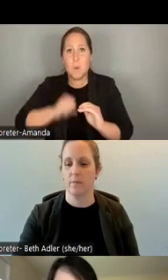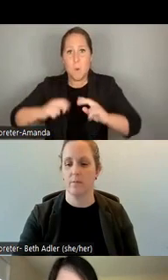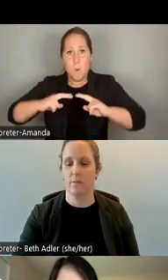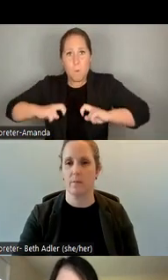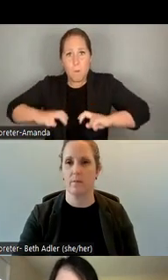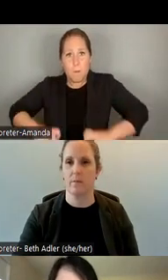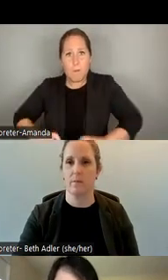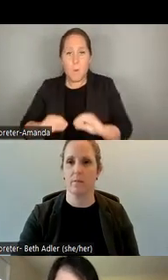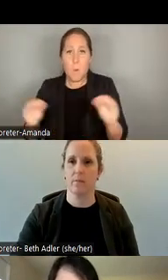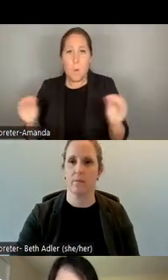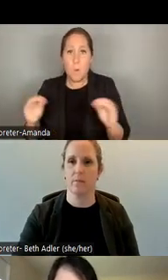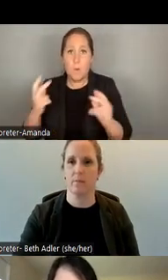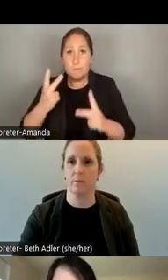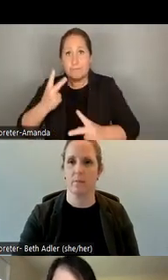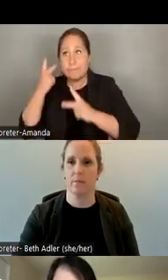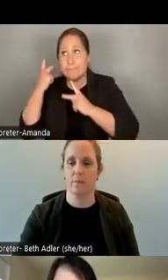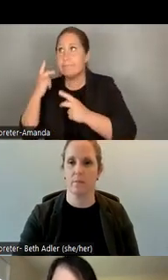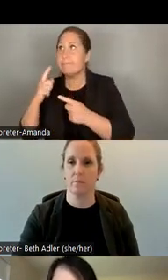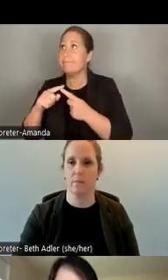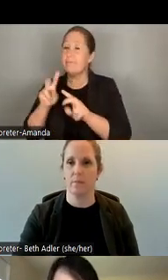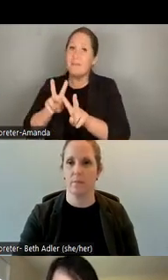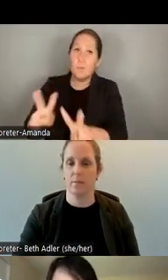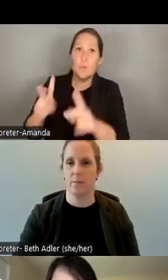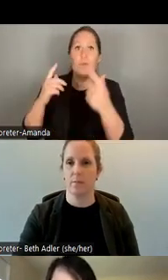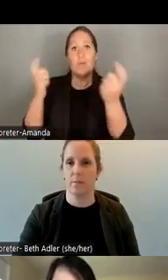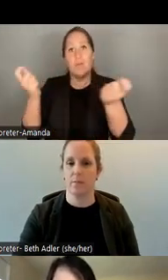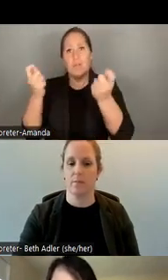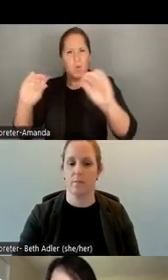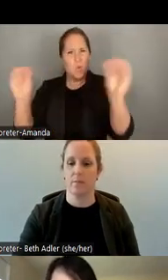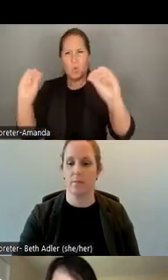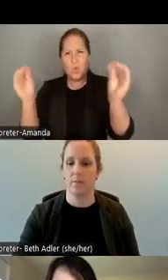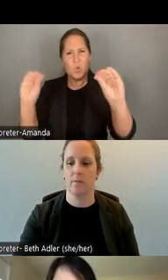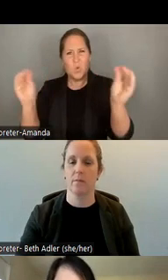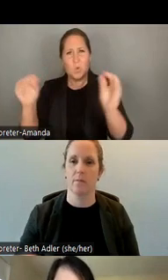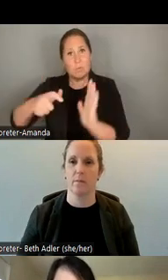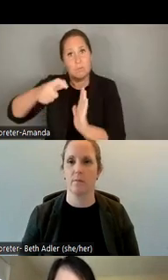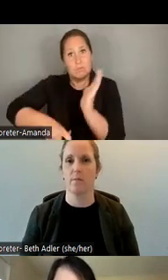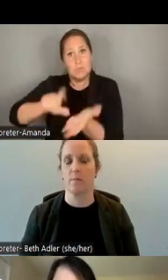services or obituaries for this population and so as clinicians how do we better our care we don't